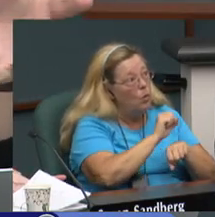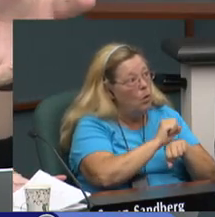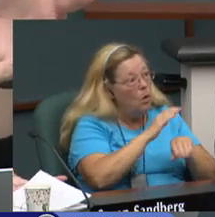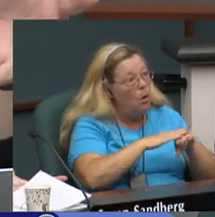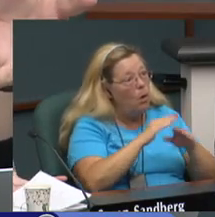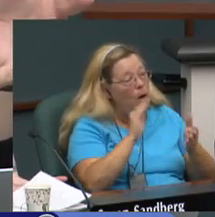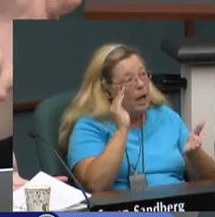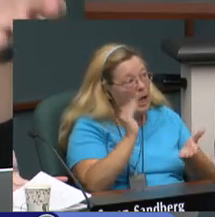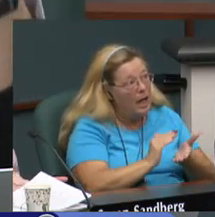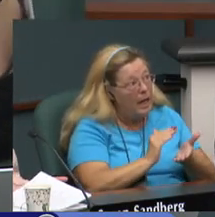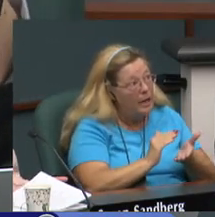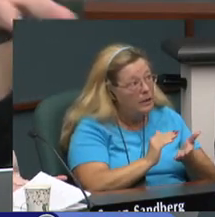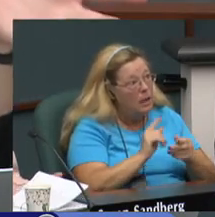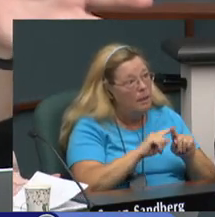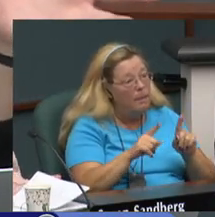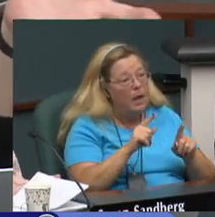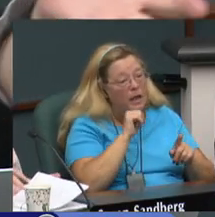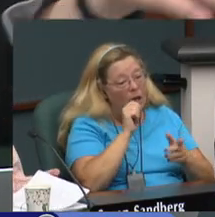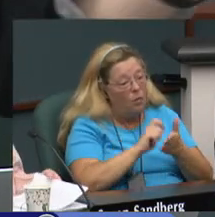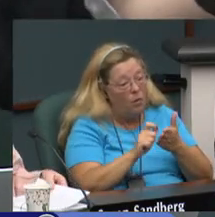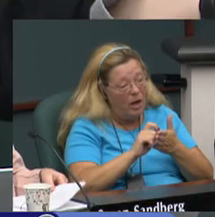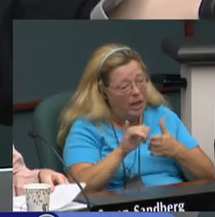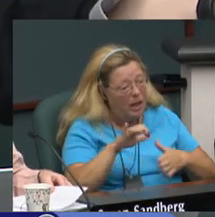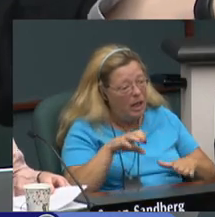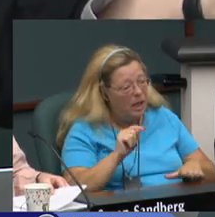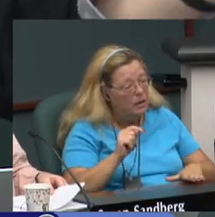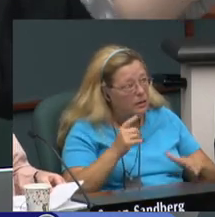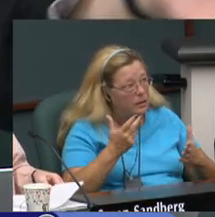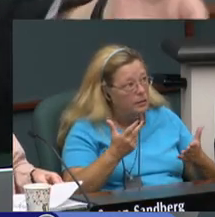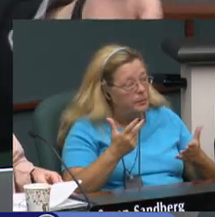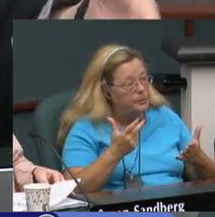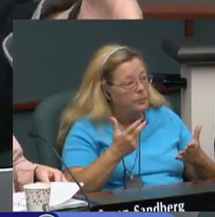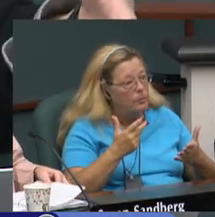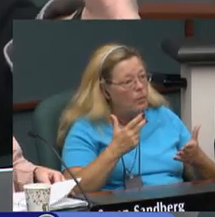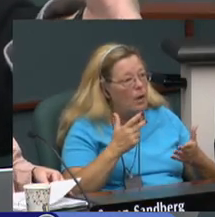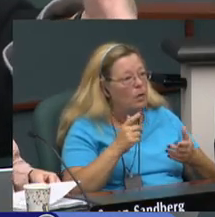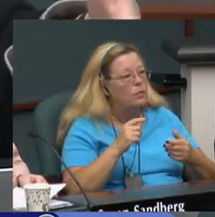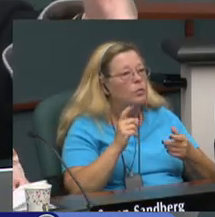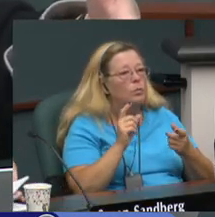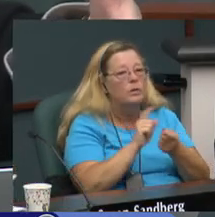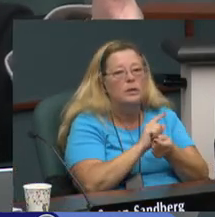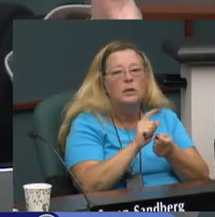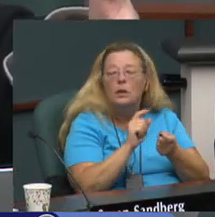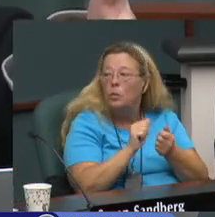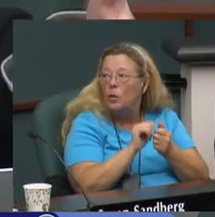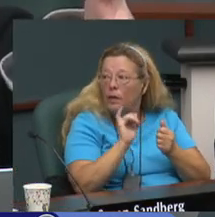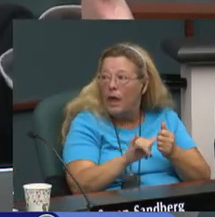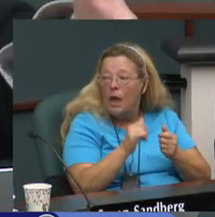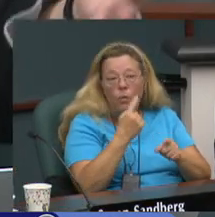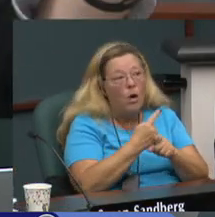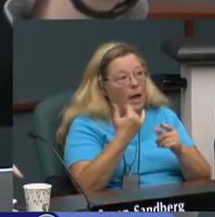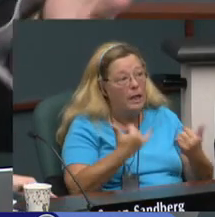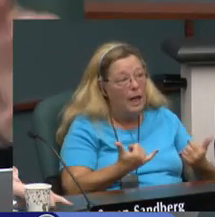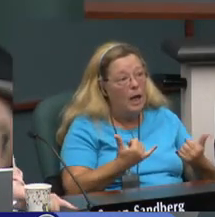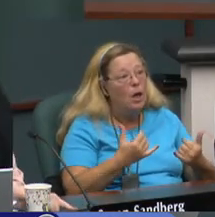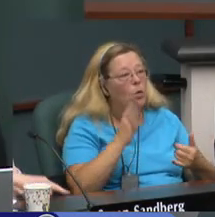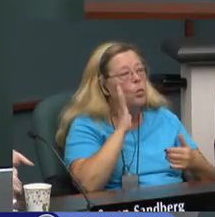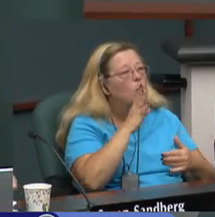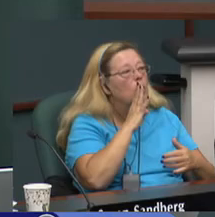formula but if it's not in writing yet right we're dealing with the writing of the you do right now aren't we yes I'll talk about of the next round